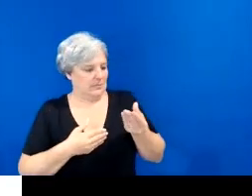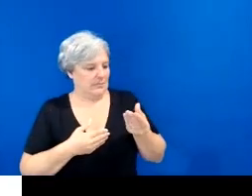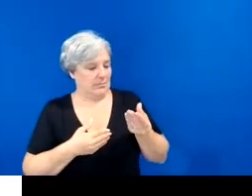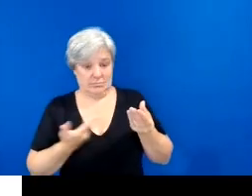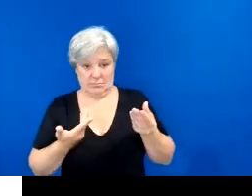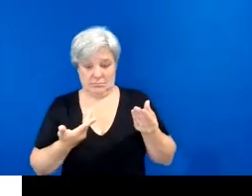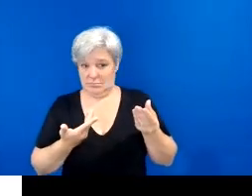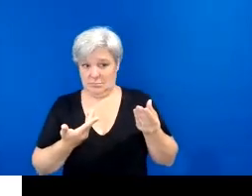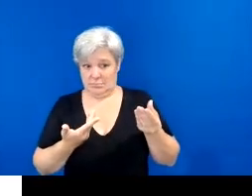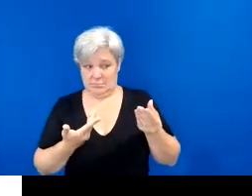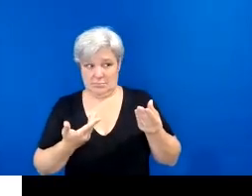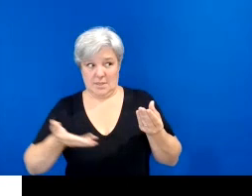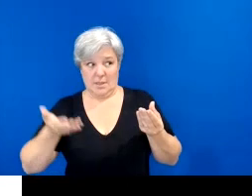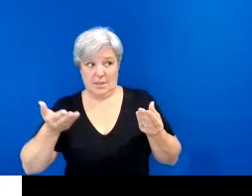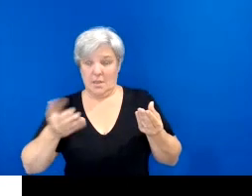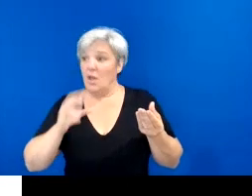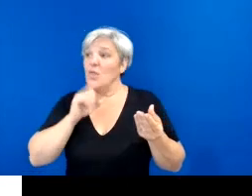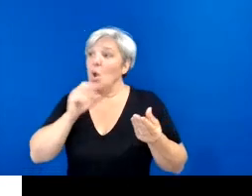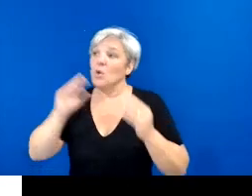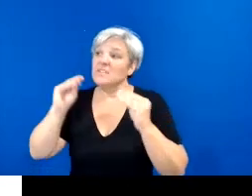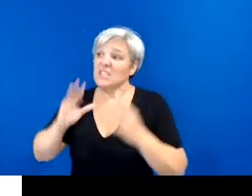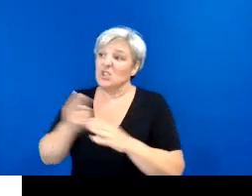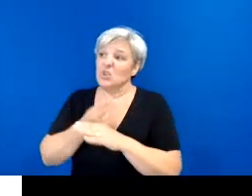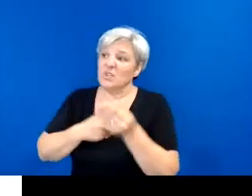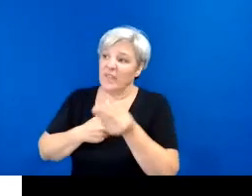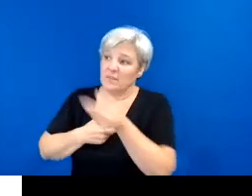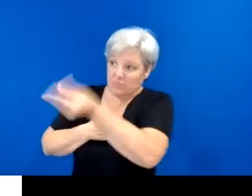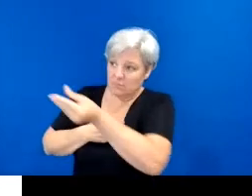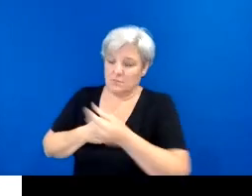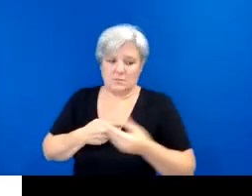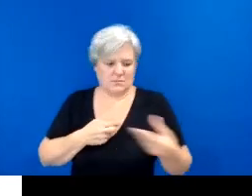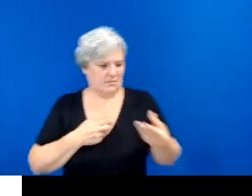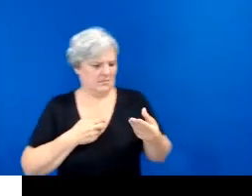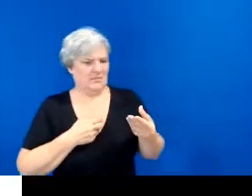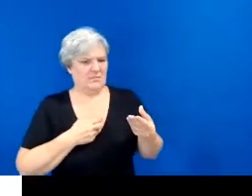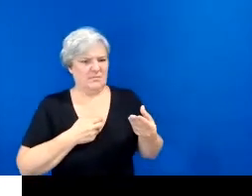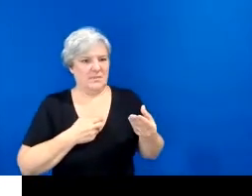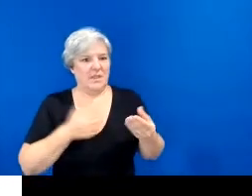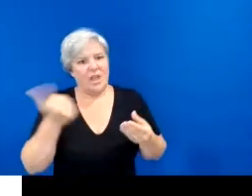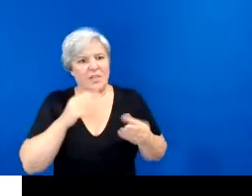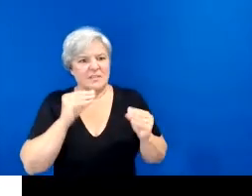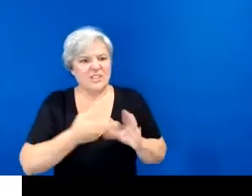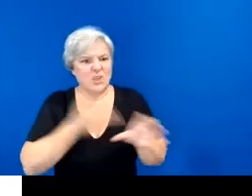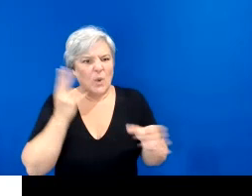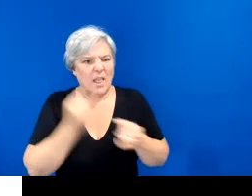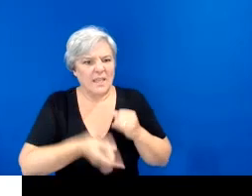previous instructor, instructor of record would drop the class and build at the last minute that they put me and have selected.